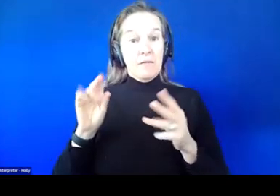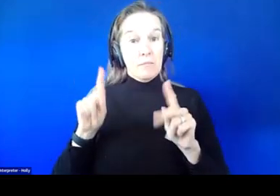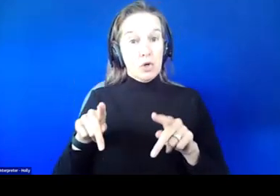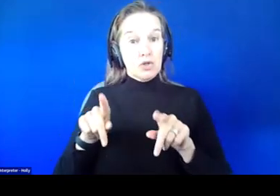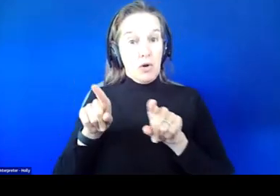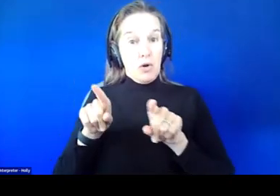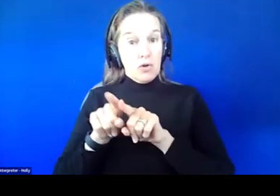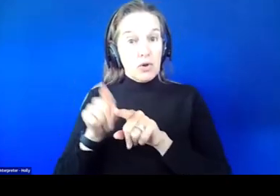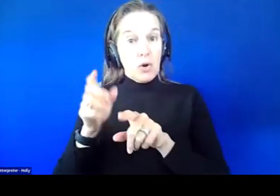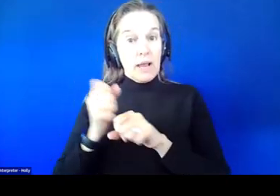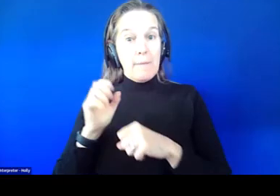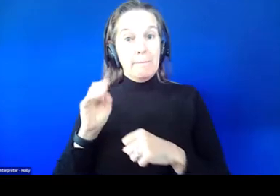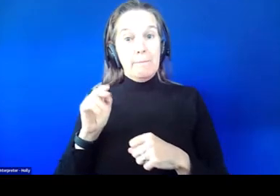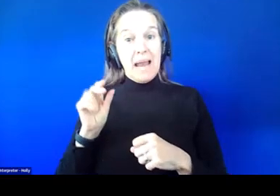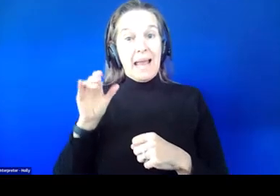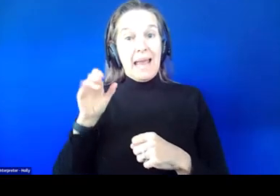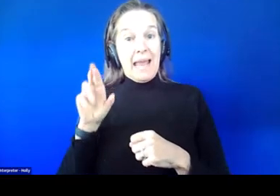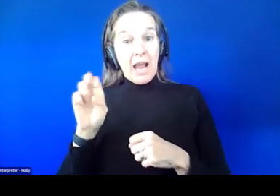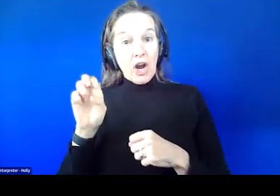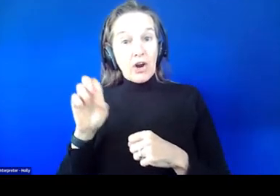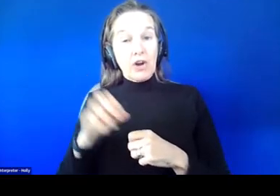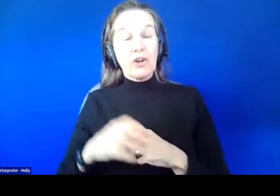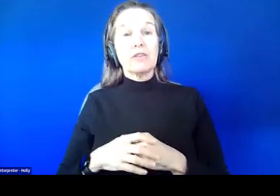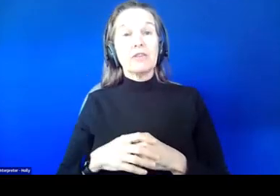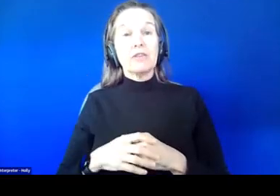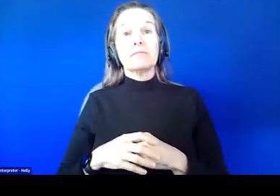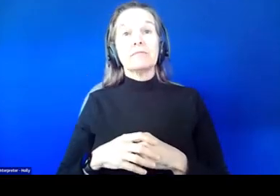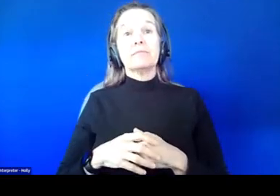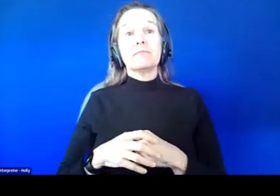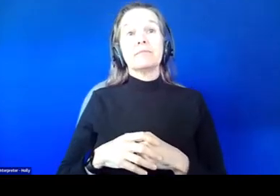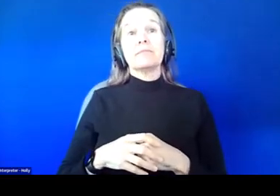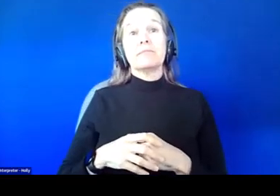whether someone lives in a rural or